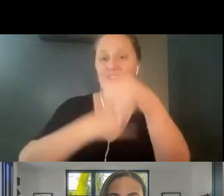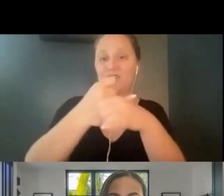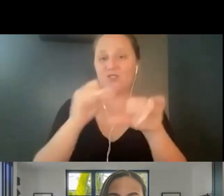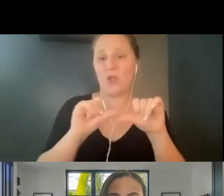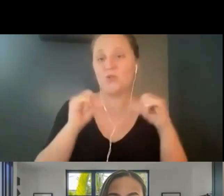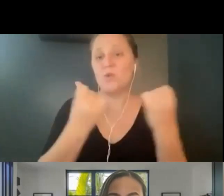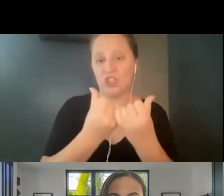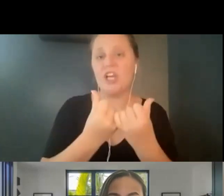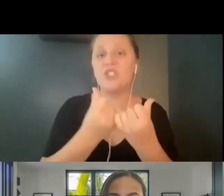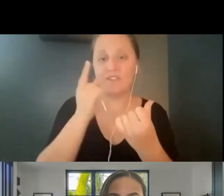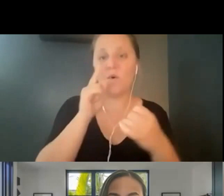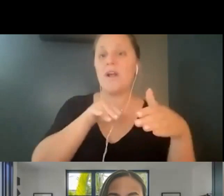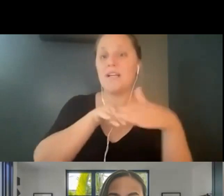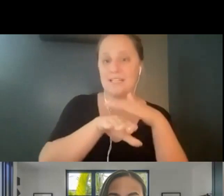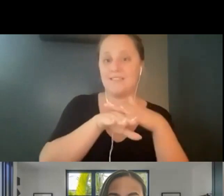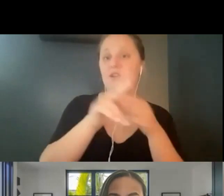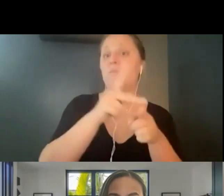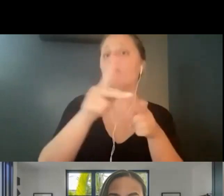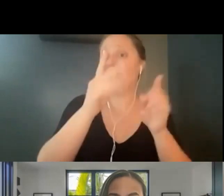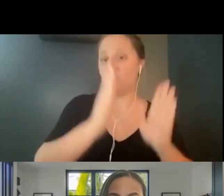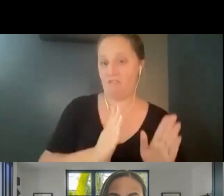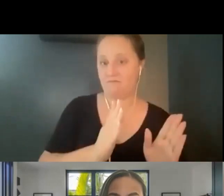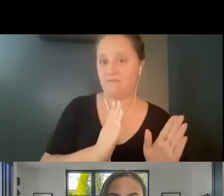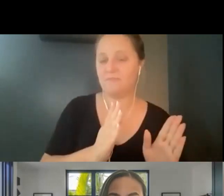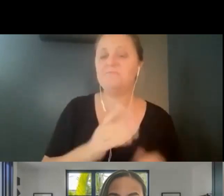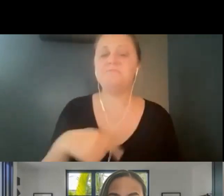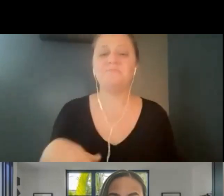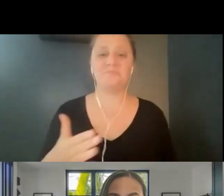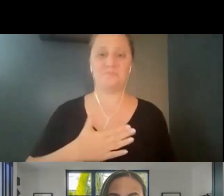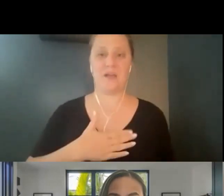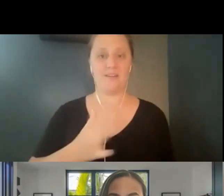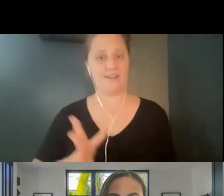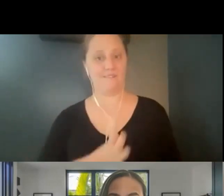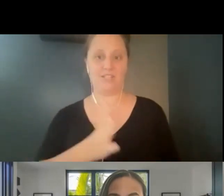of accessibility professionals and in my official capacity I manage our